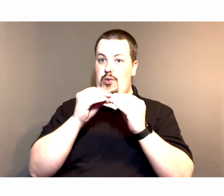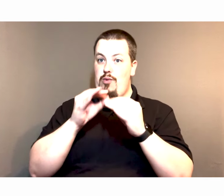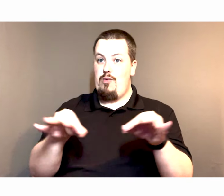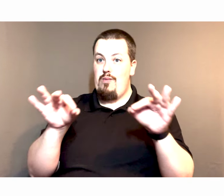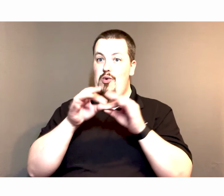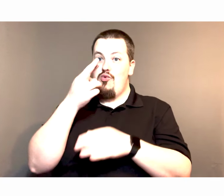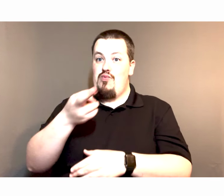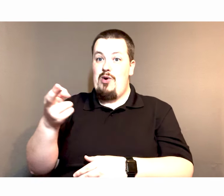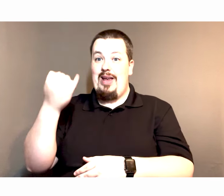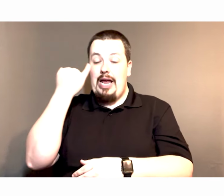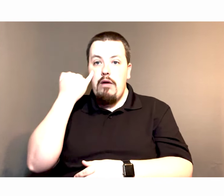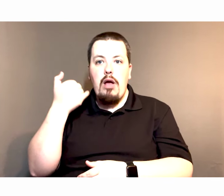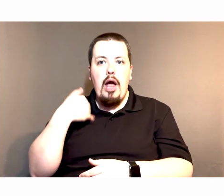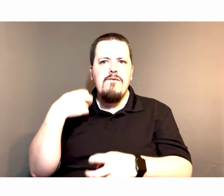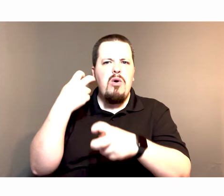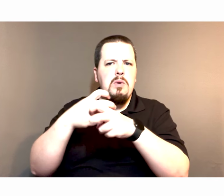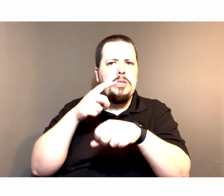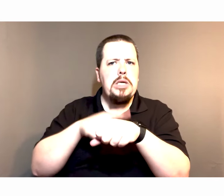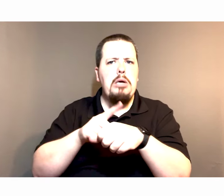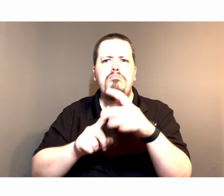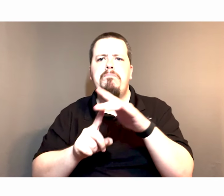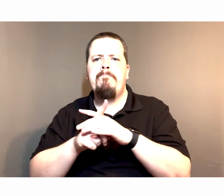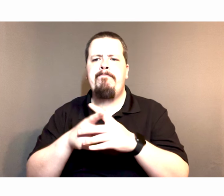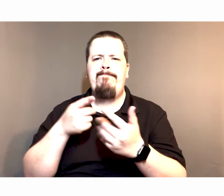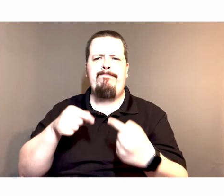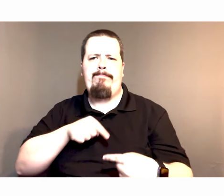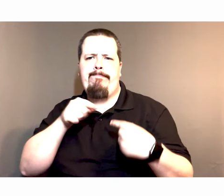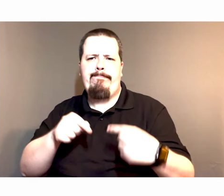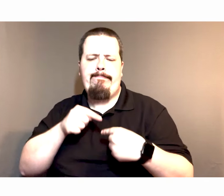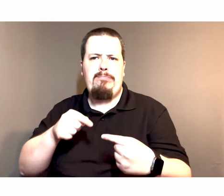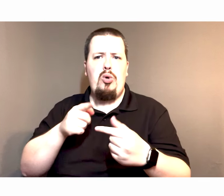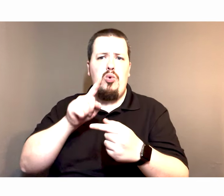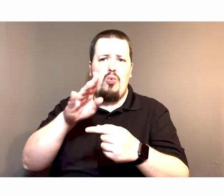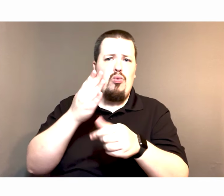If you’re having trouble at the polling place using these rights or somebody there